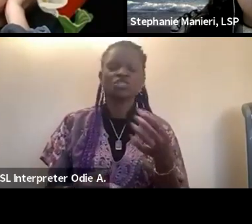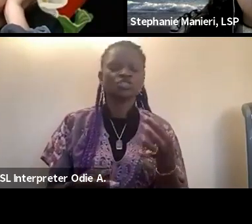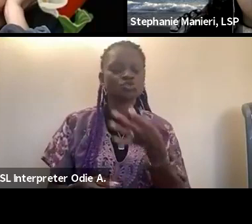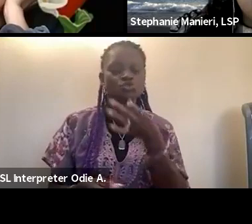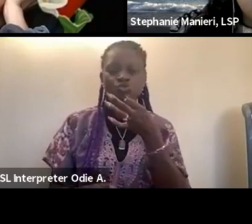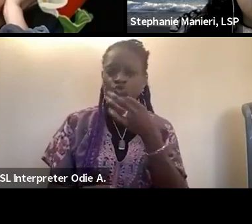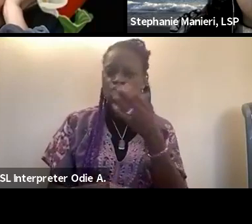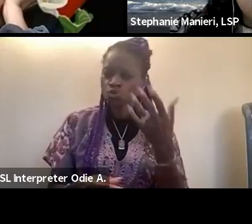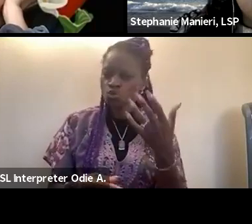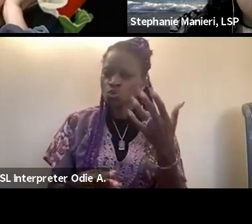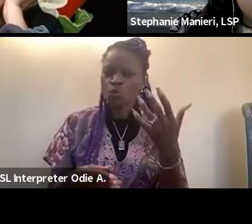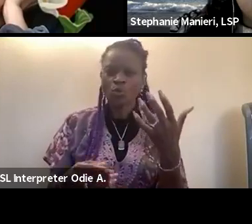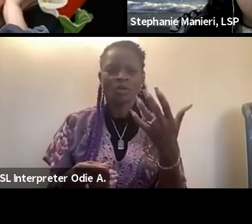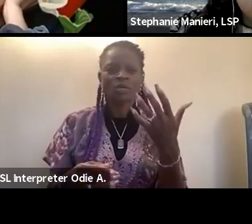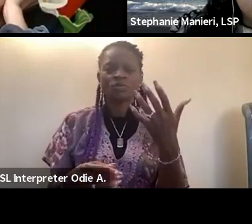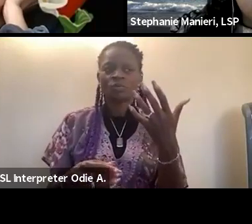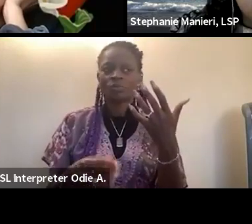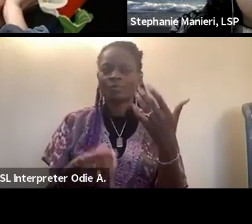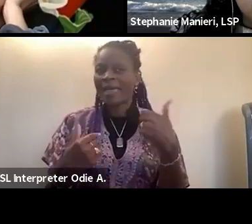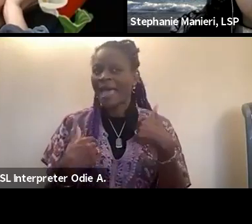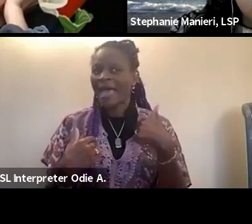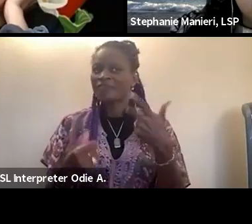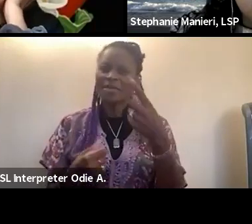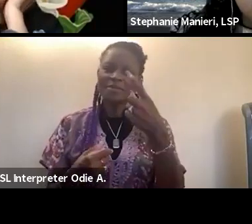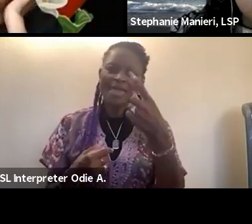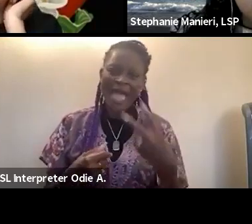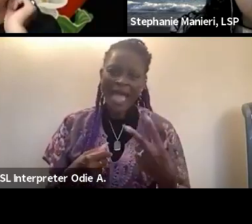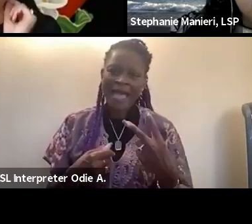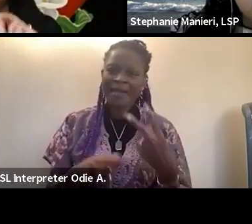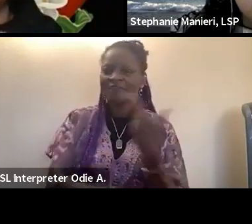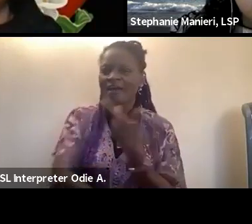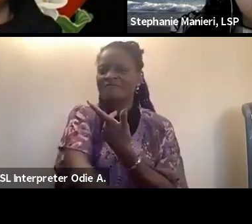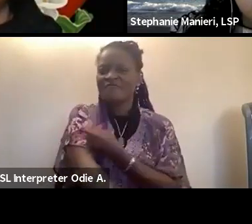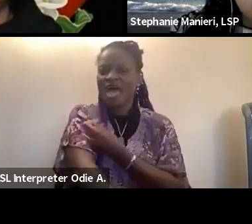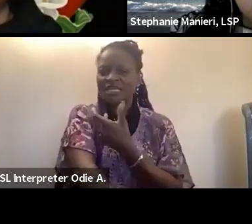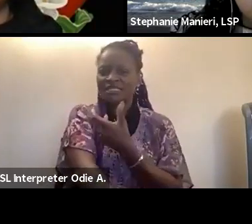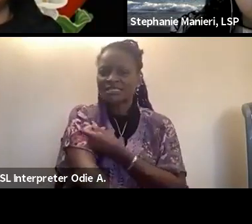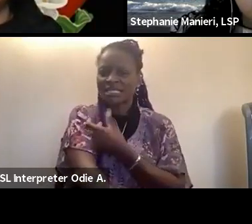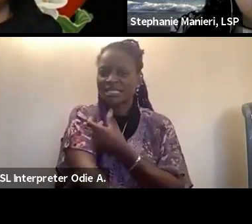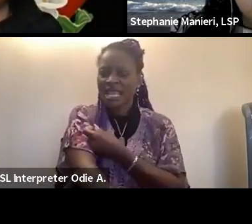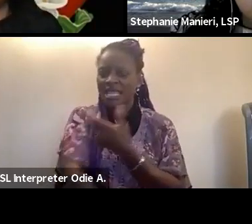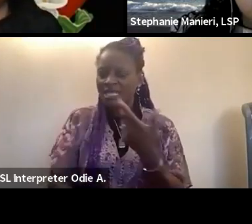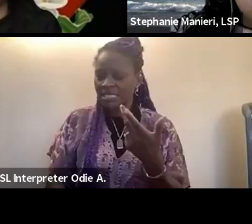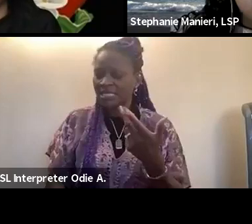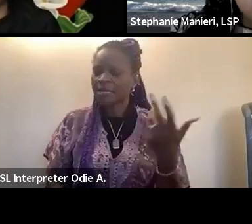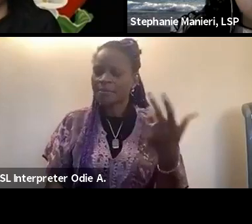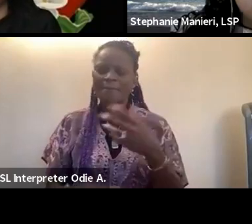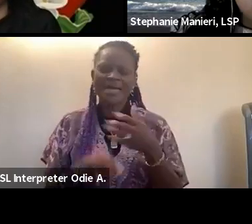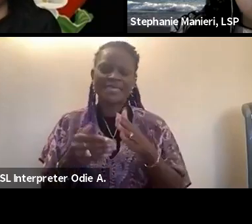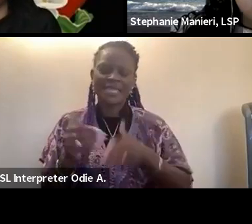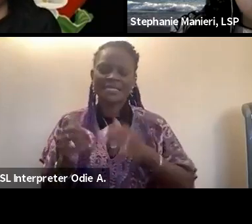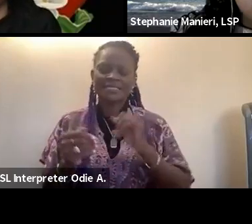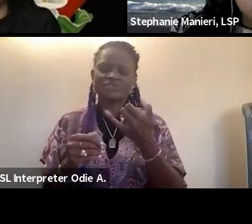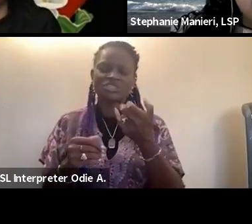of these children by the end of January and 70% by the end of February.